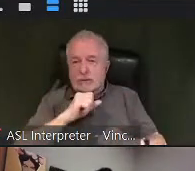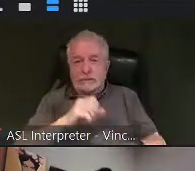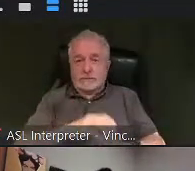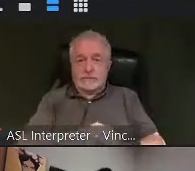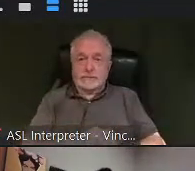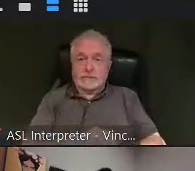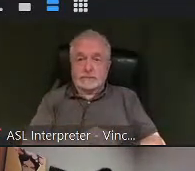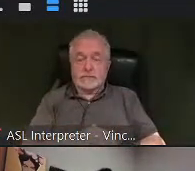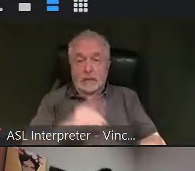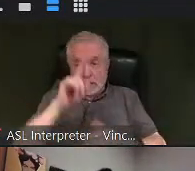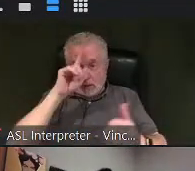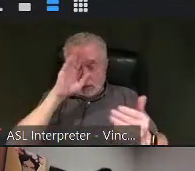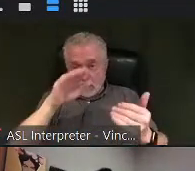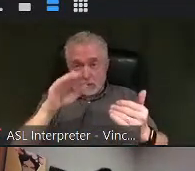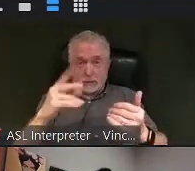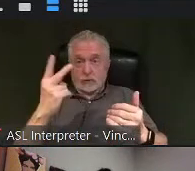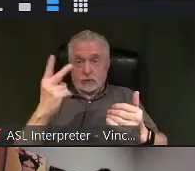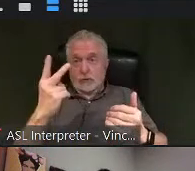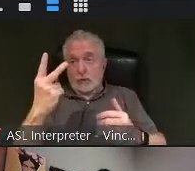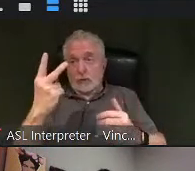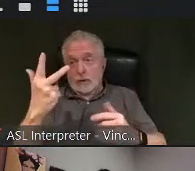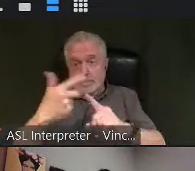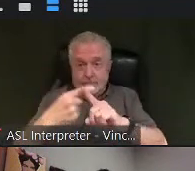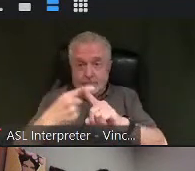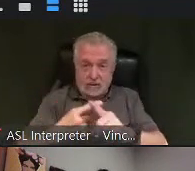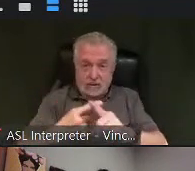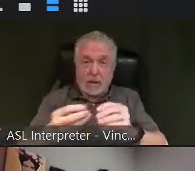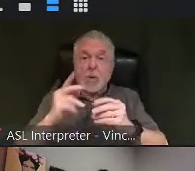So hopefully in about two to three months we will have word about that.